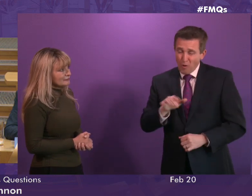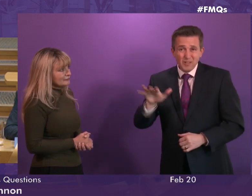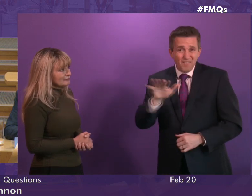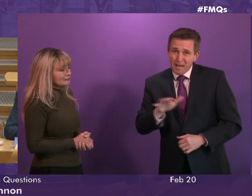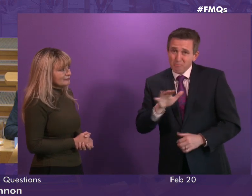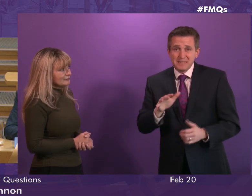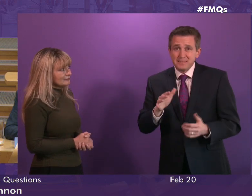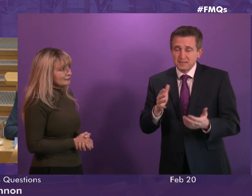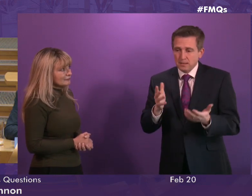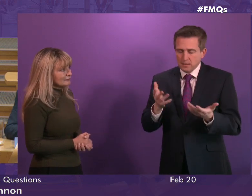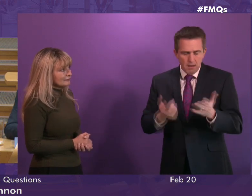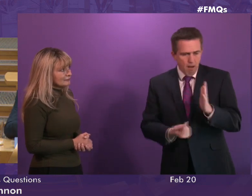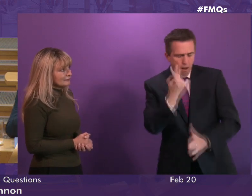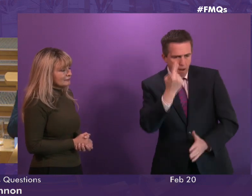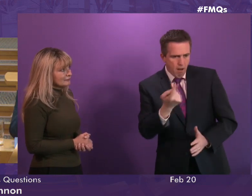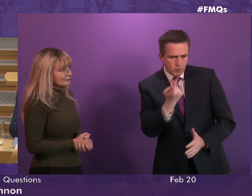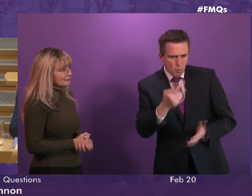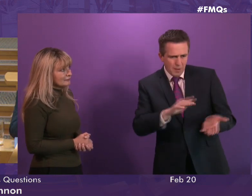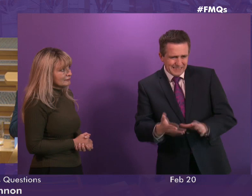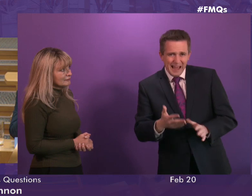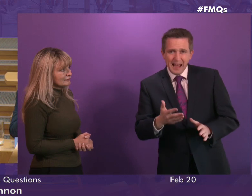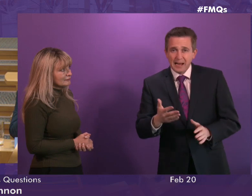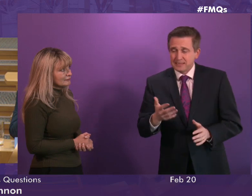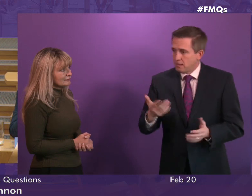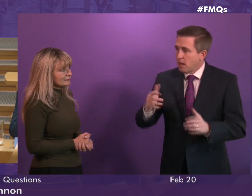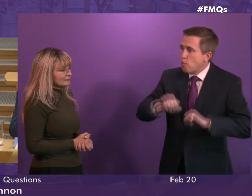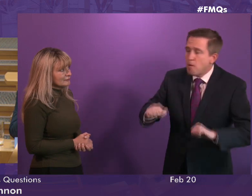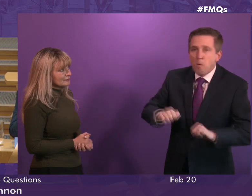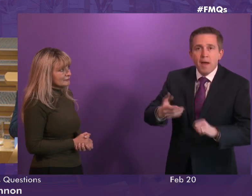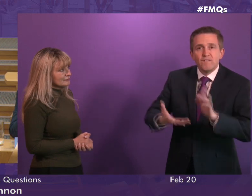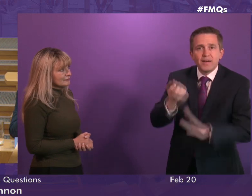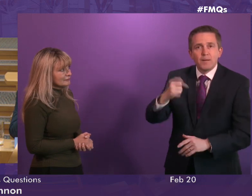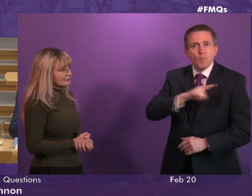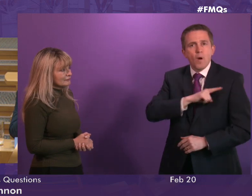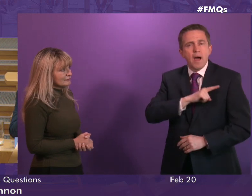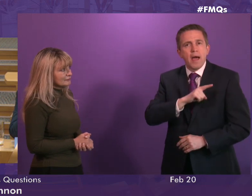or unexplained death and they feel failed and abandoned. They were relieved when the